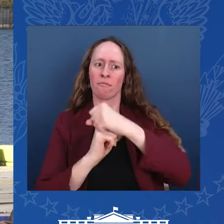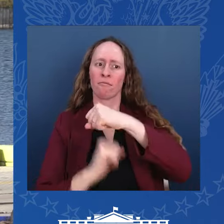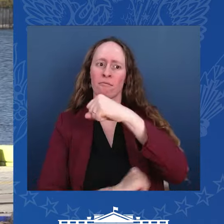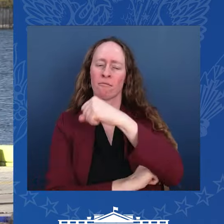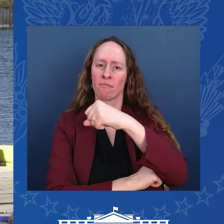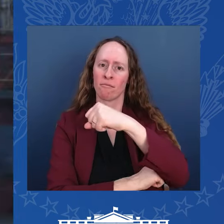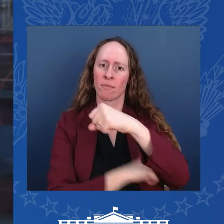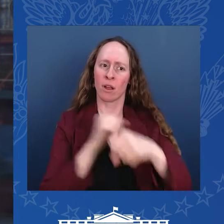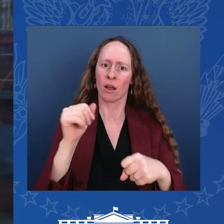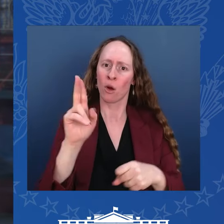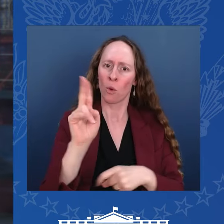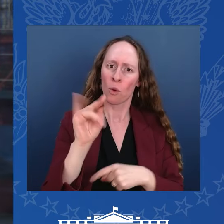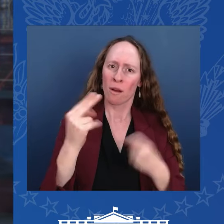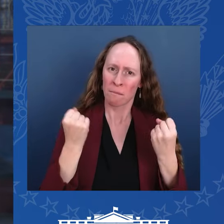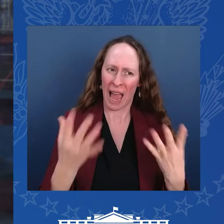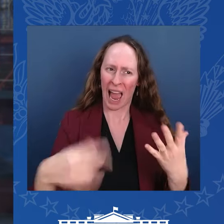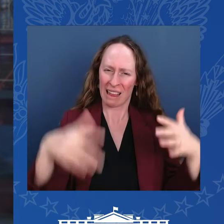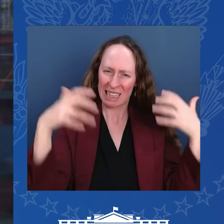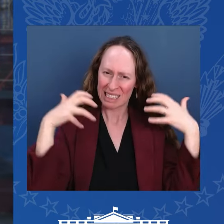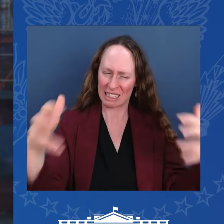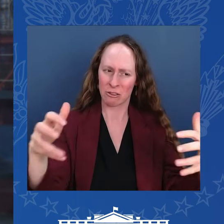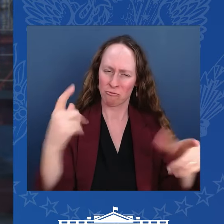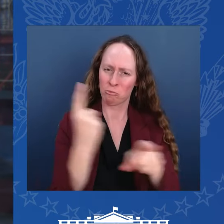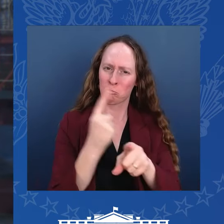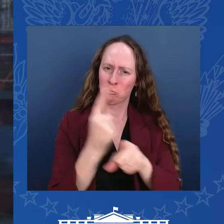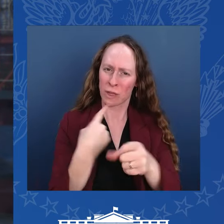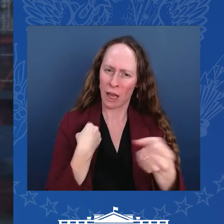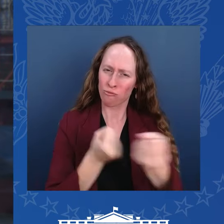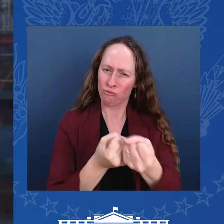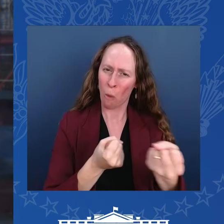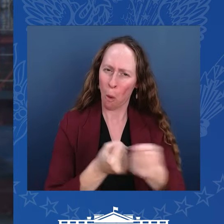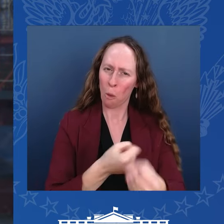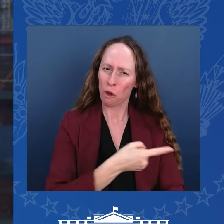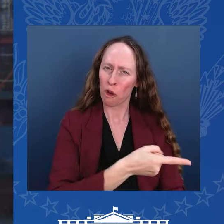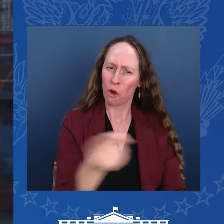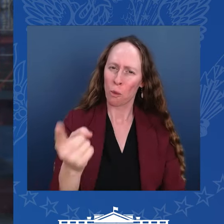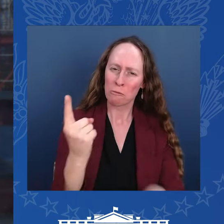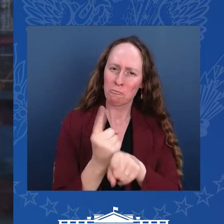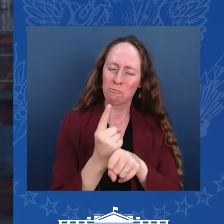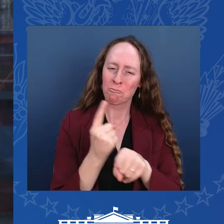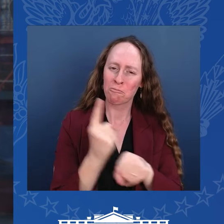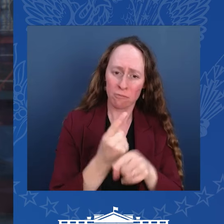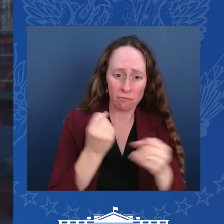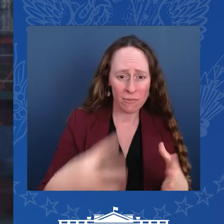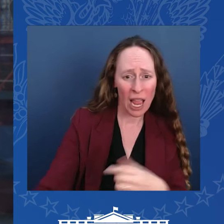I mean it, they sacrificed so much to keep America's ports open, especially during the pandemic.